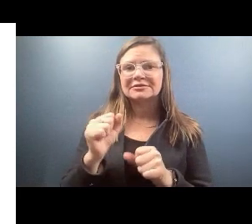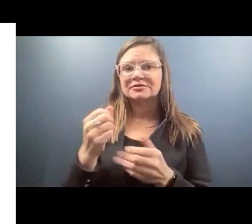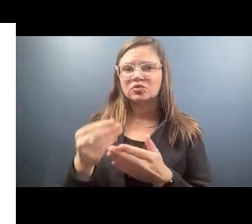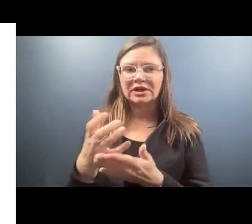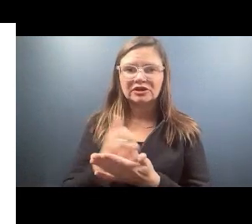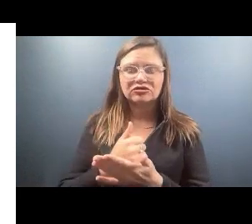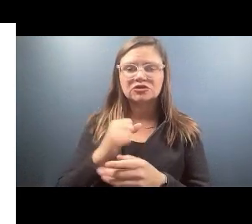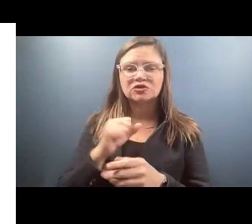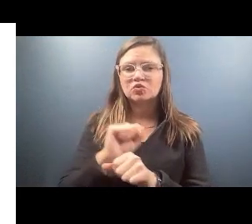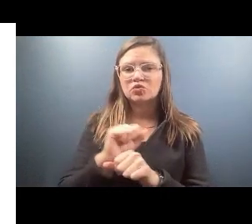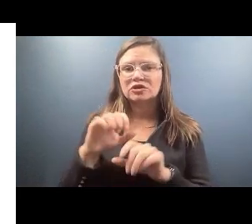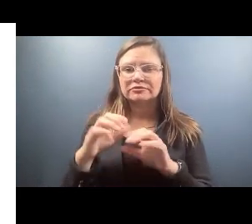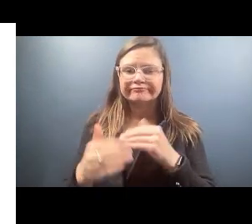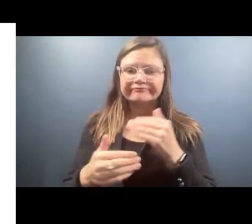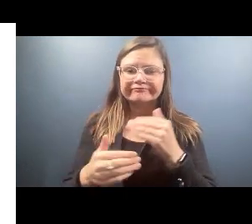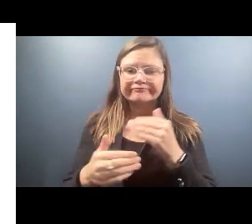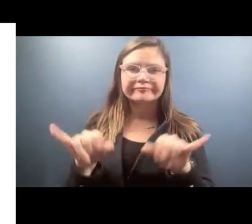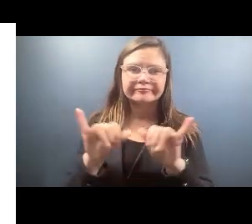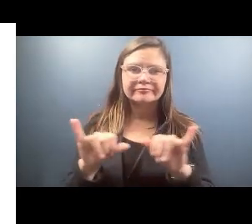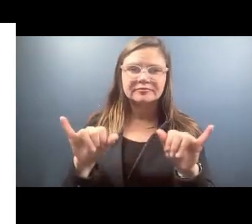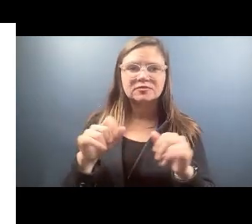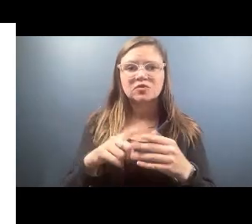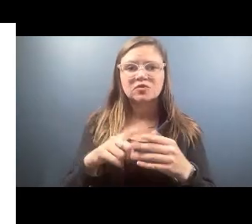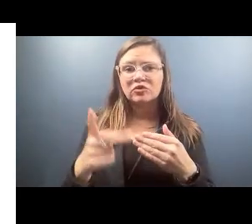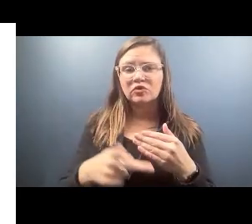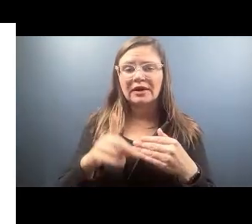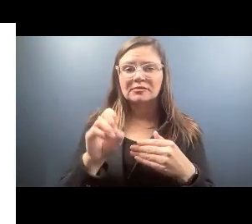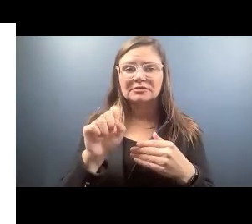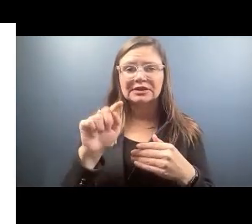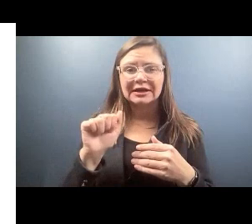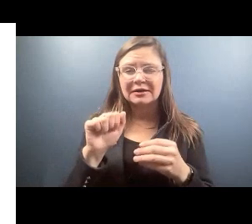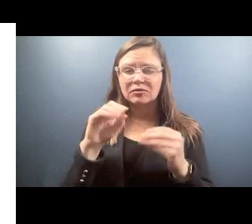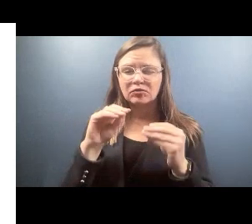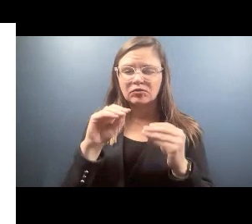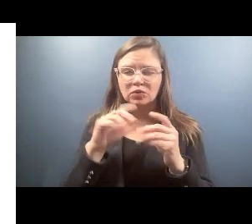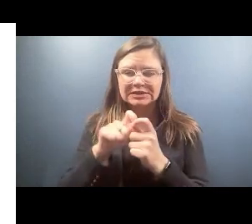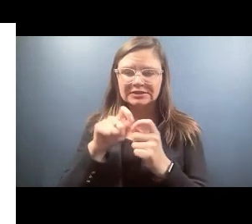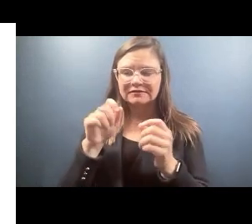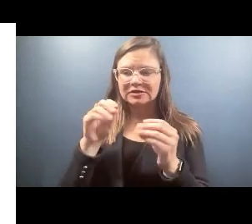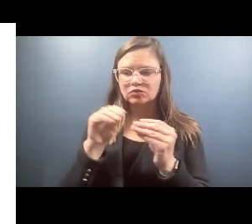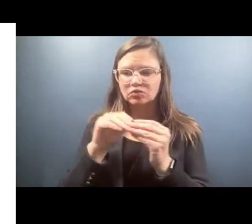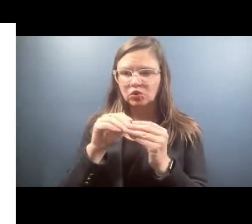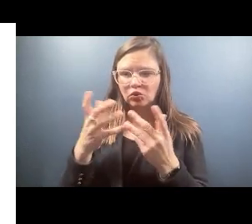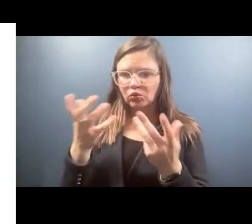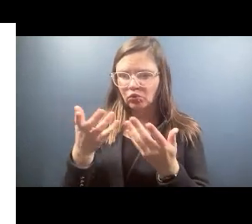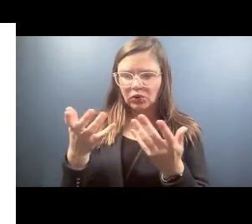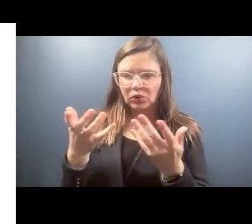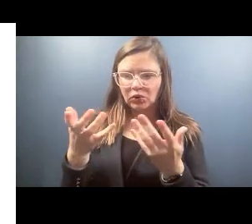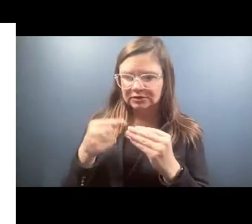or programmatic data that are getting a bit more specific, a bit more tailored to a more specific workforce need.